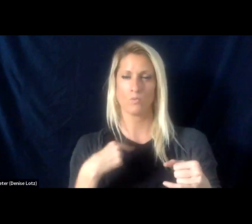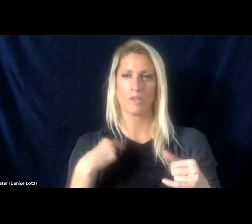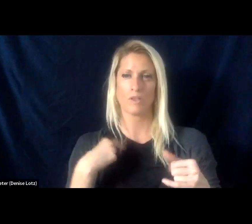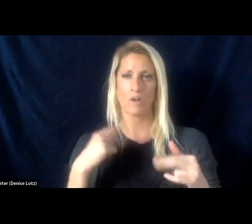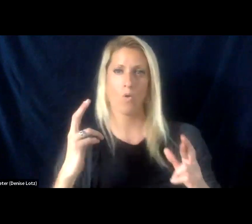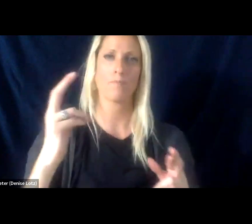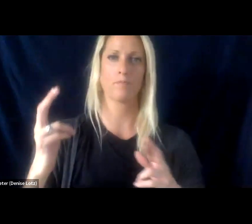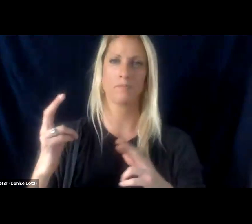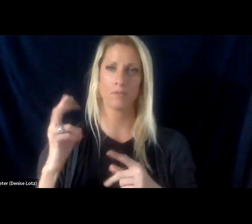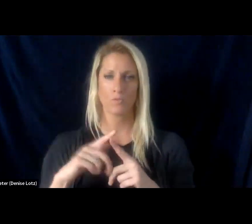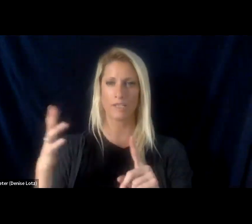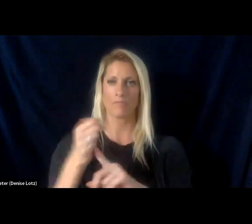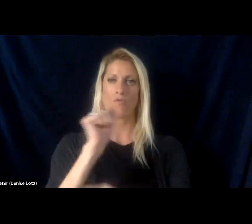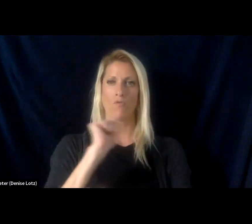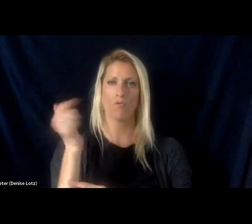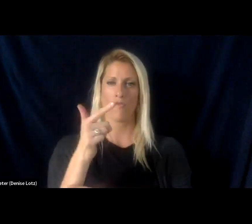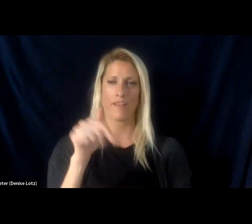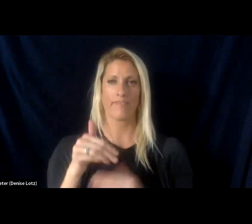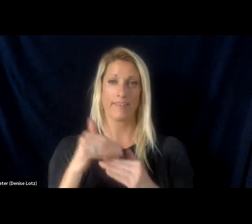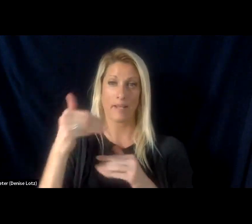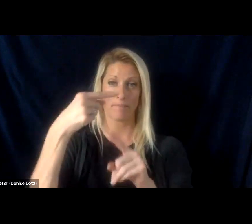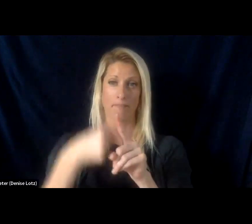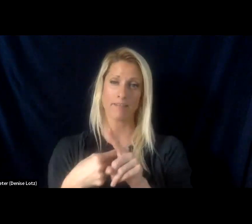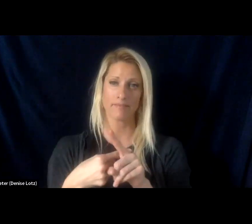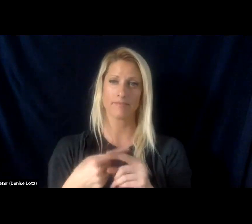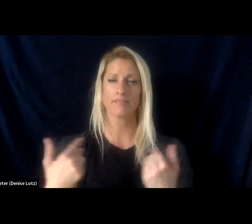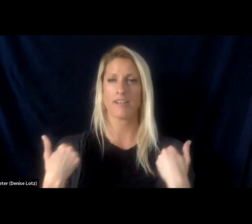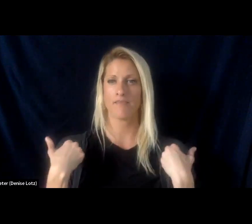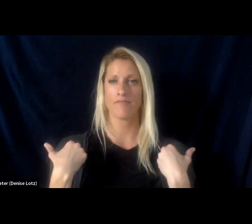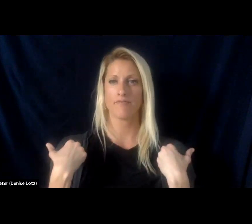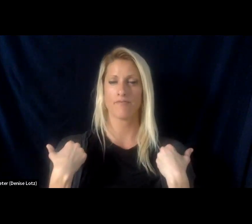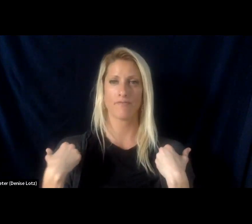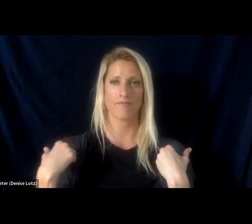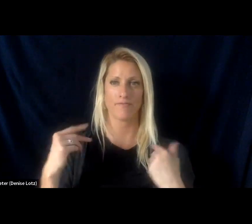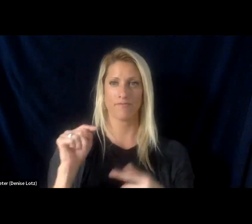capture all of this in the next couple of months, and have a track to you allby late